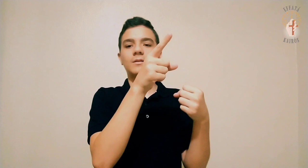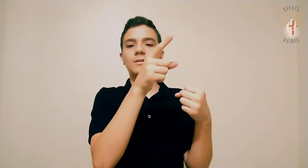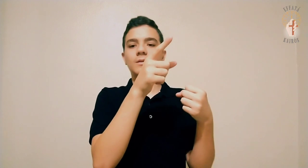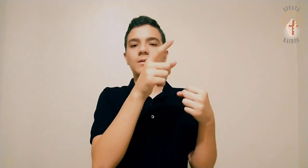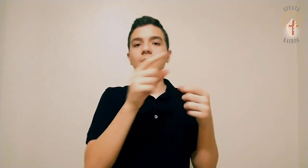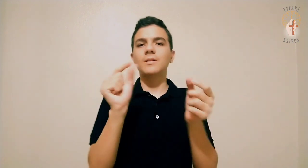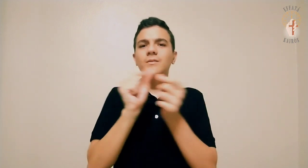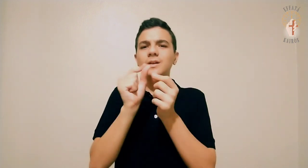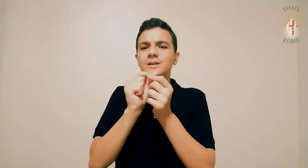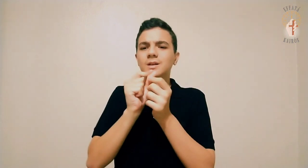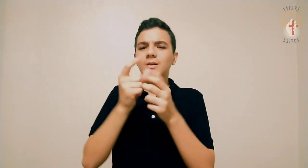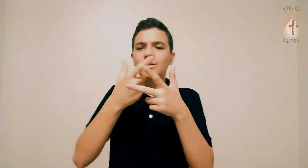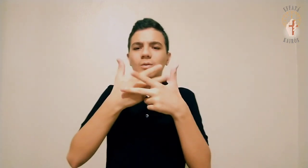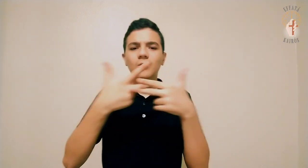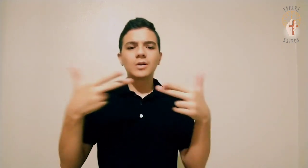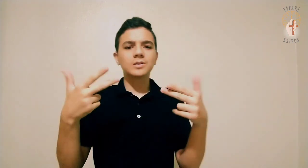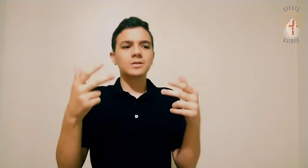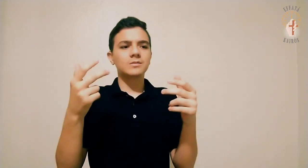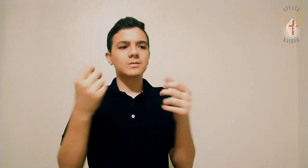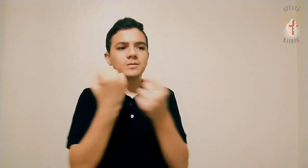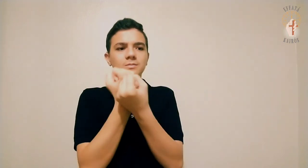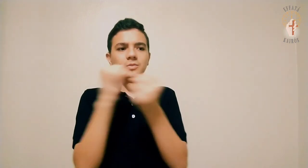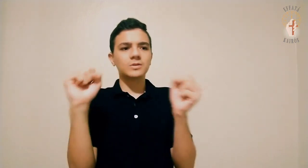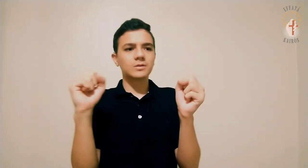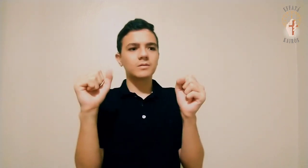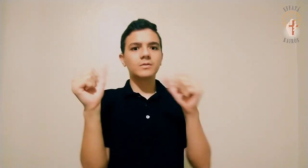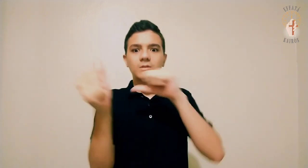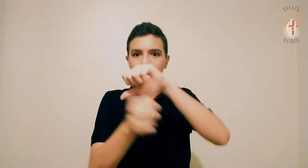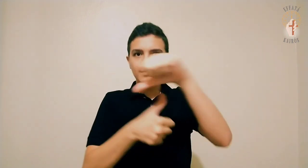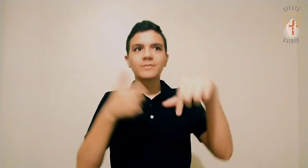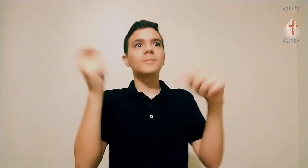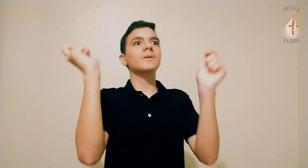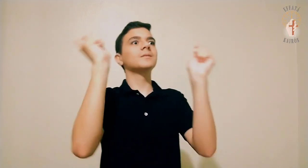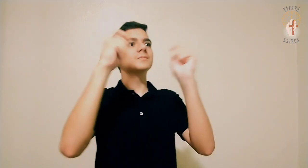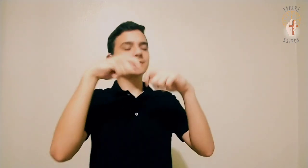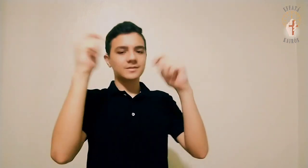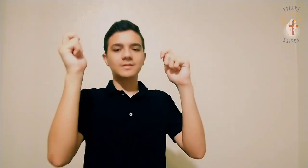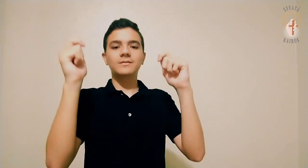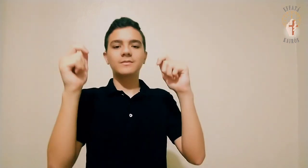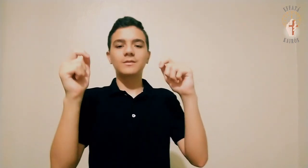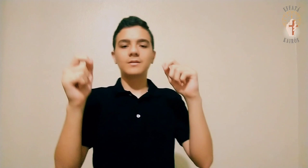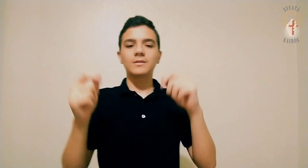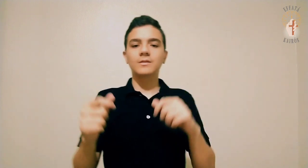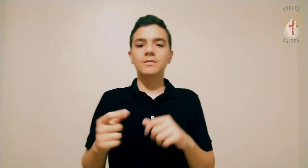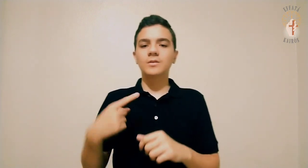make things humanly impossible,